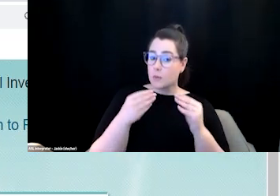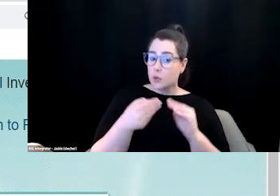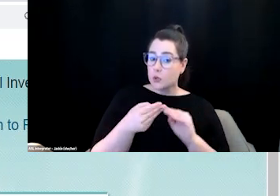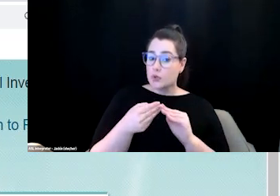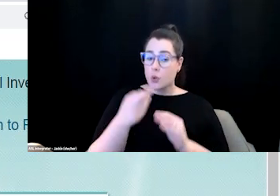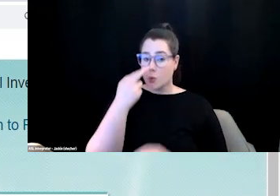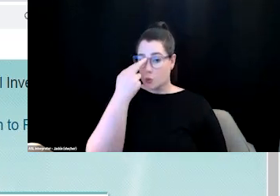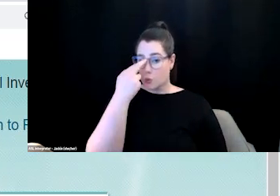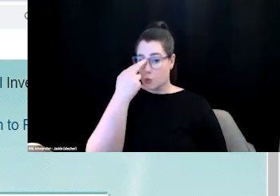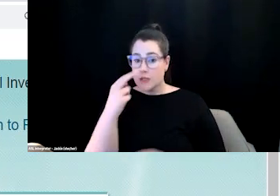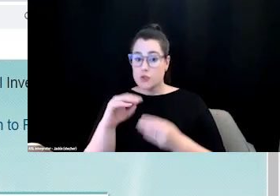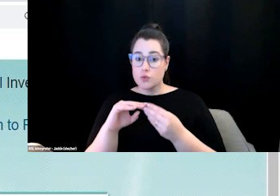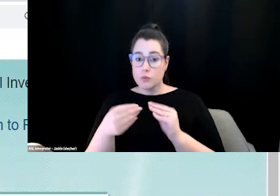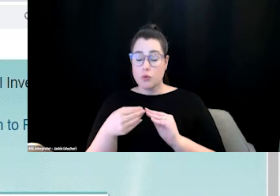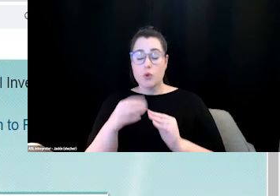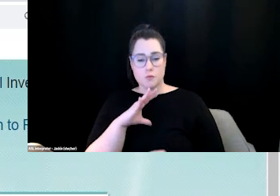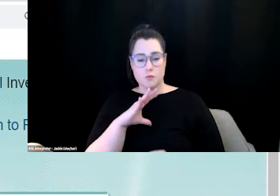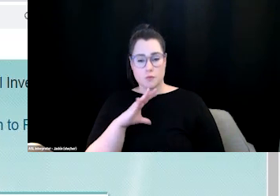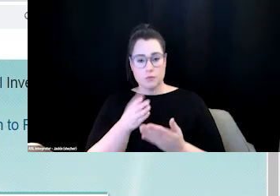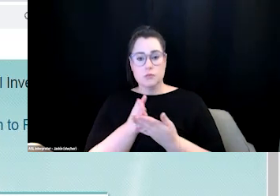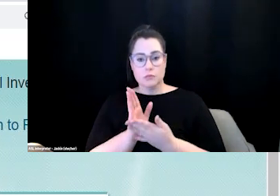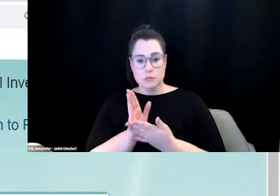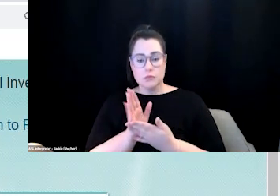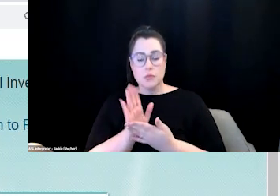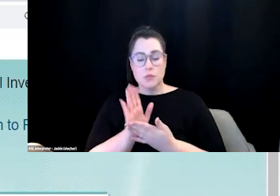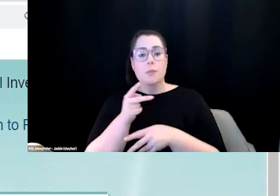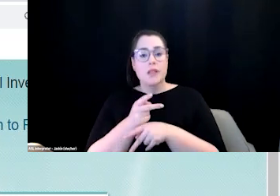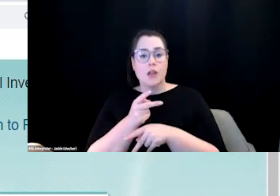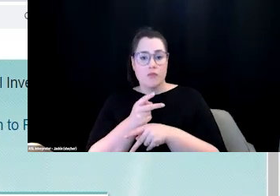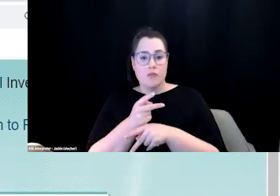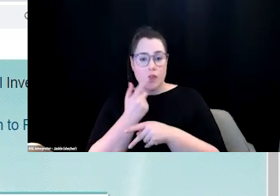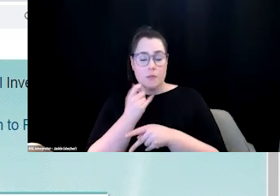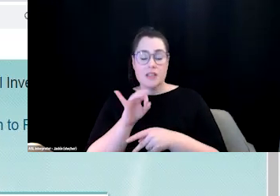But I would say just be careful just because if you are using a lot of Roman numerals